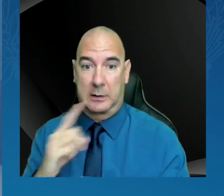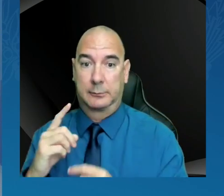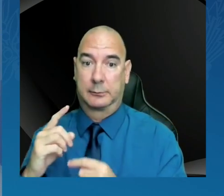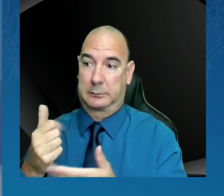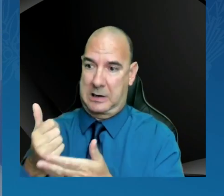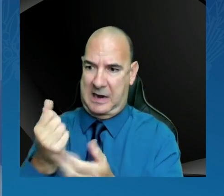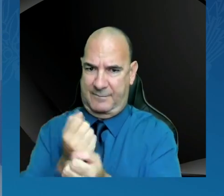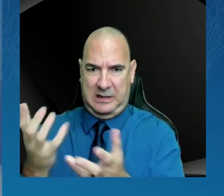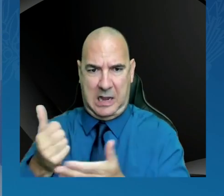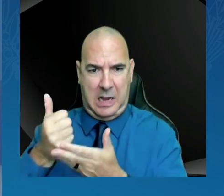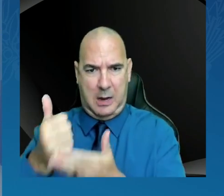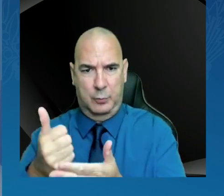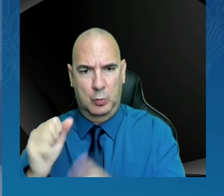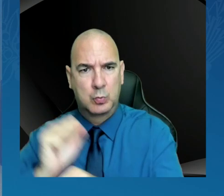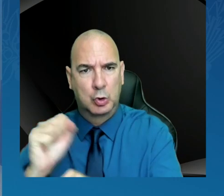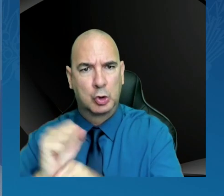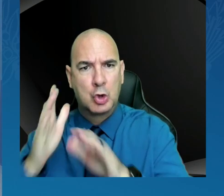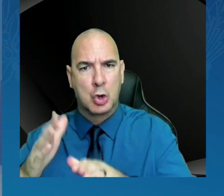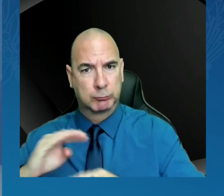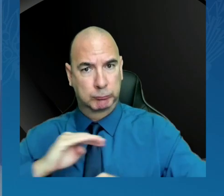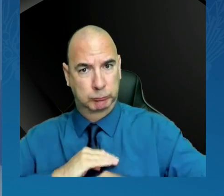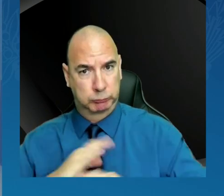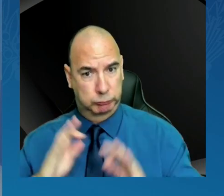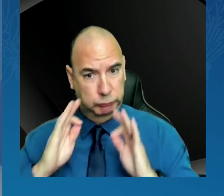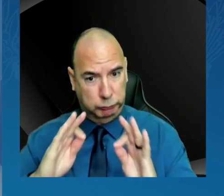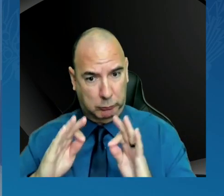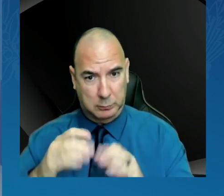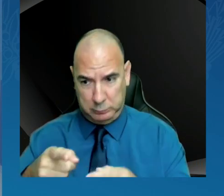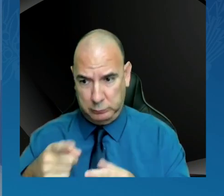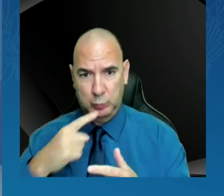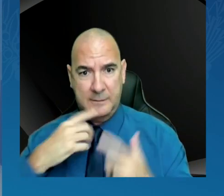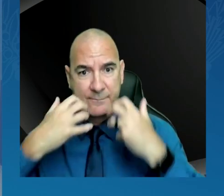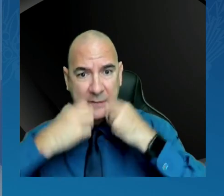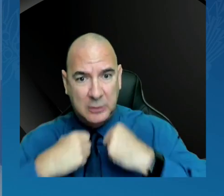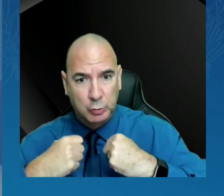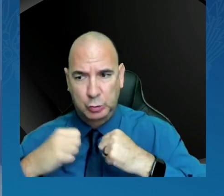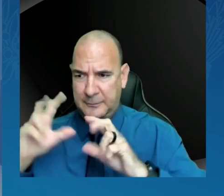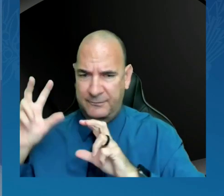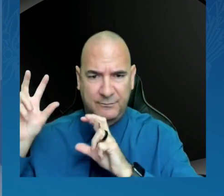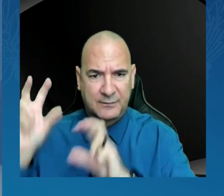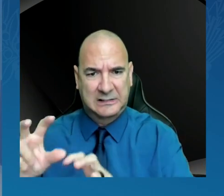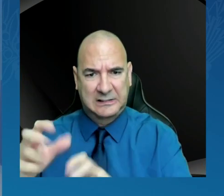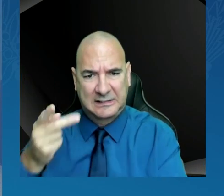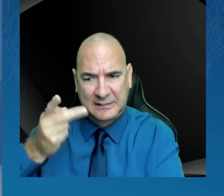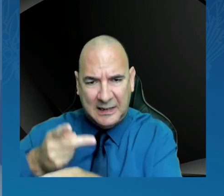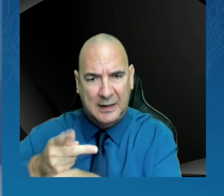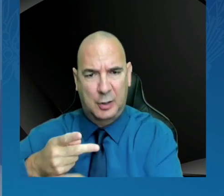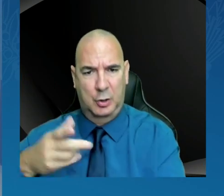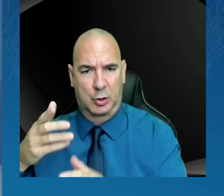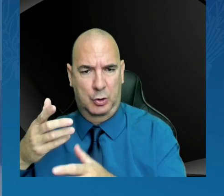It means valuing and investing in our kids economy, taking action to support partnerships and investments focused in industries,